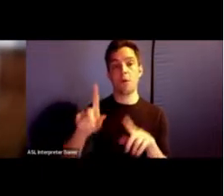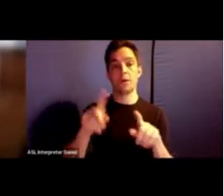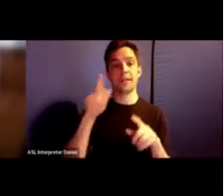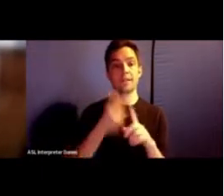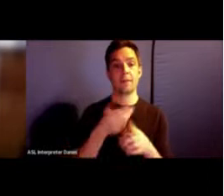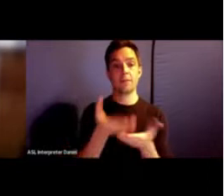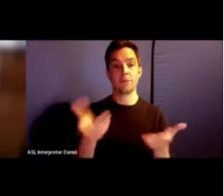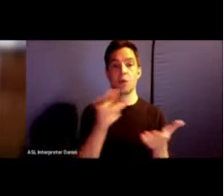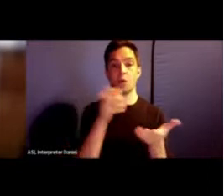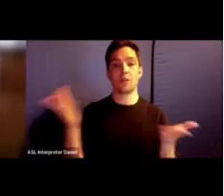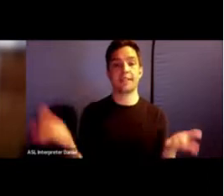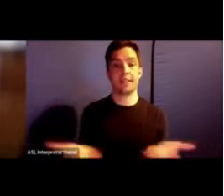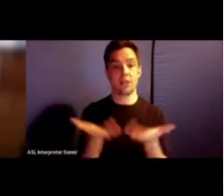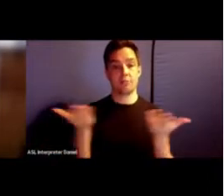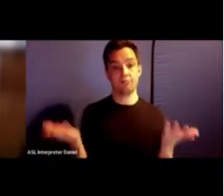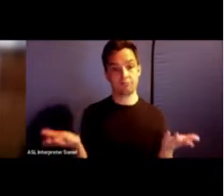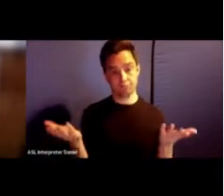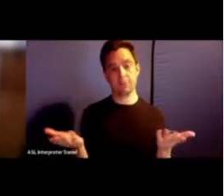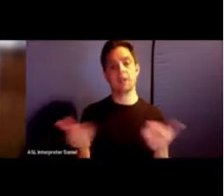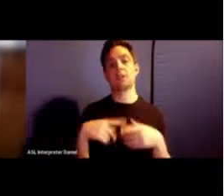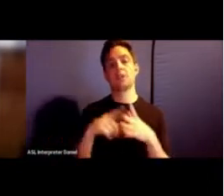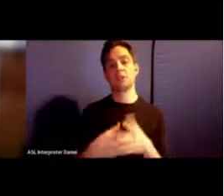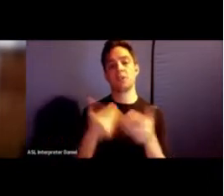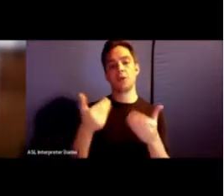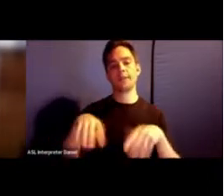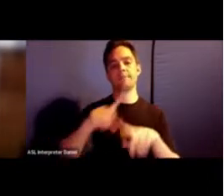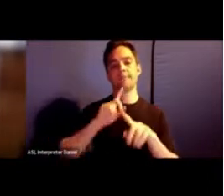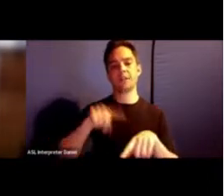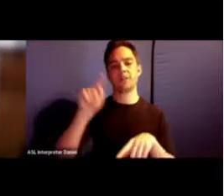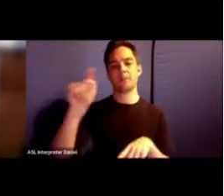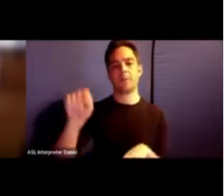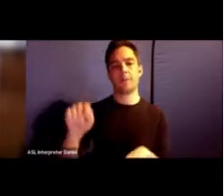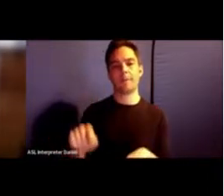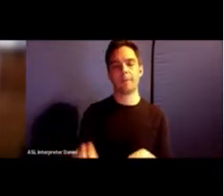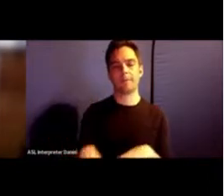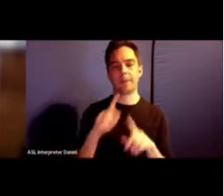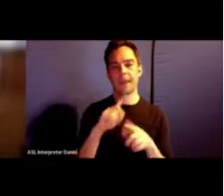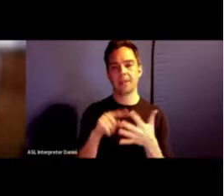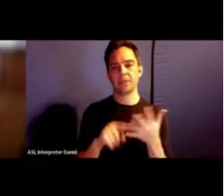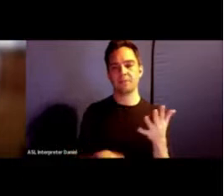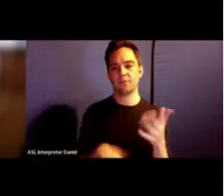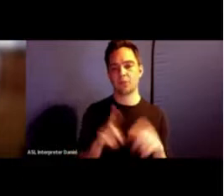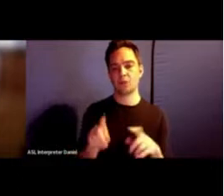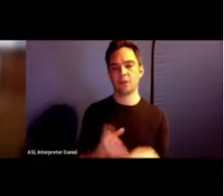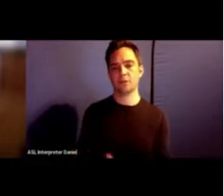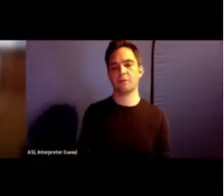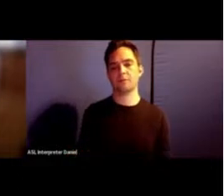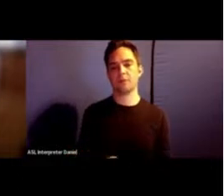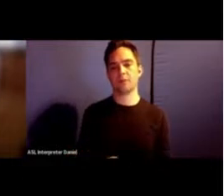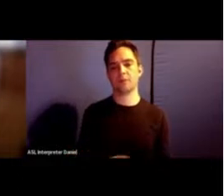here. So getting started, please take take your time and answer this these questions. What about